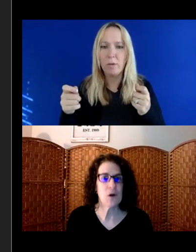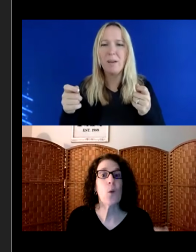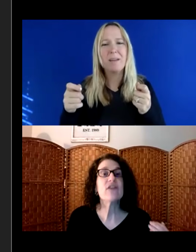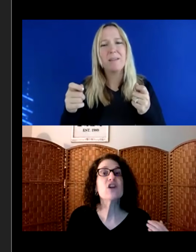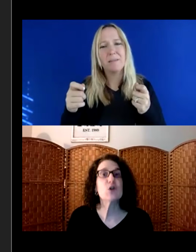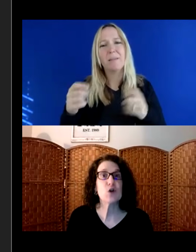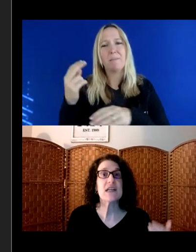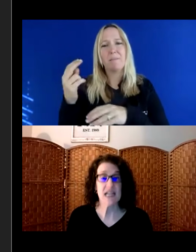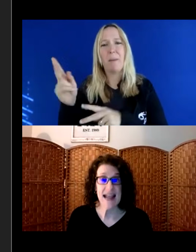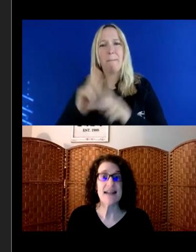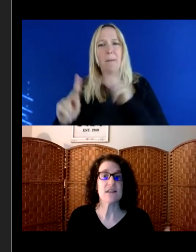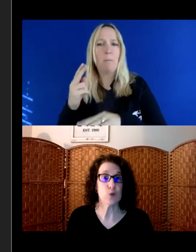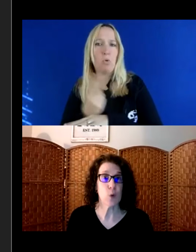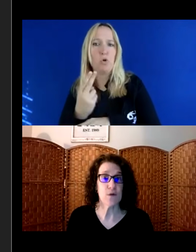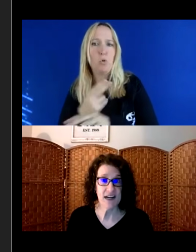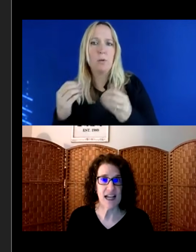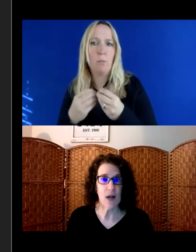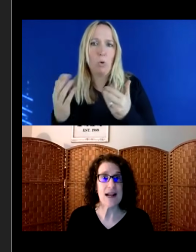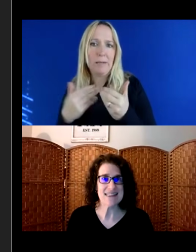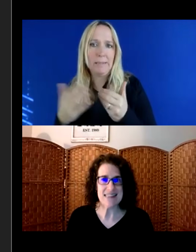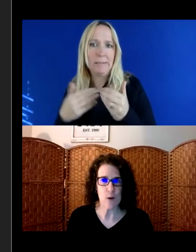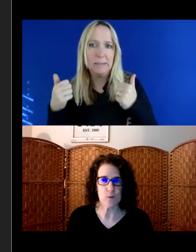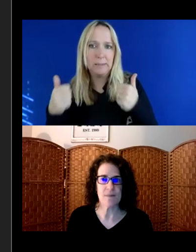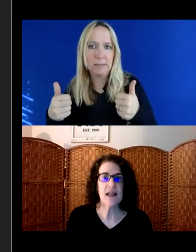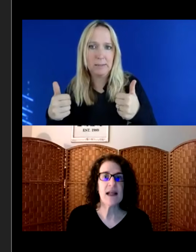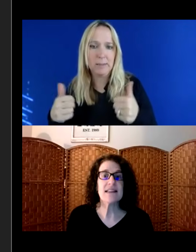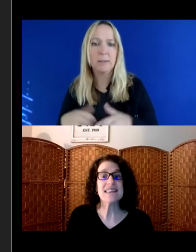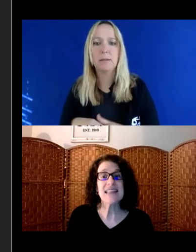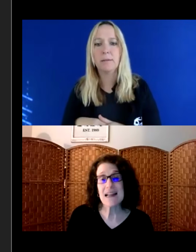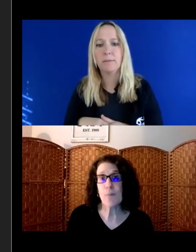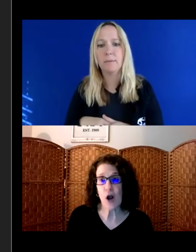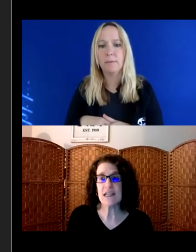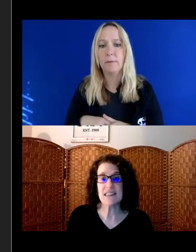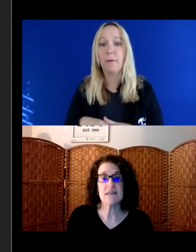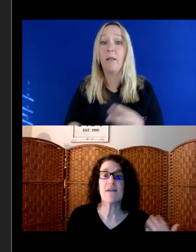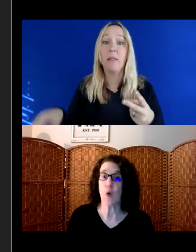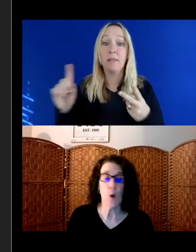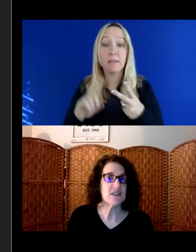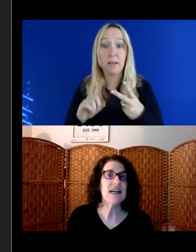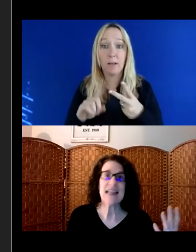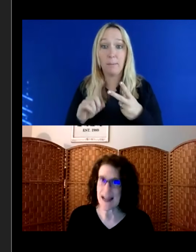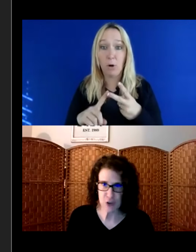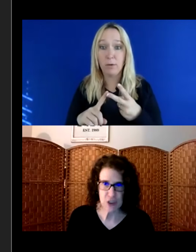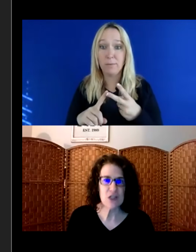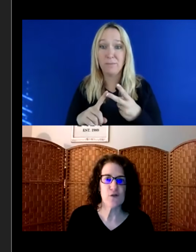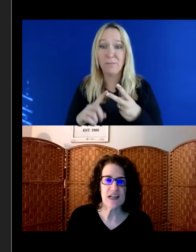when the user can control the video and sound. The second part is, of course, captioning your video.